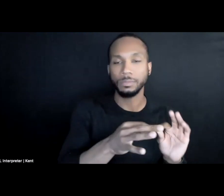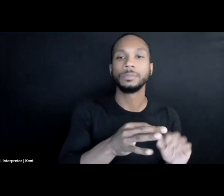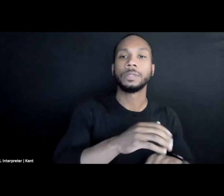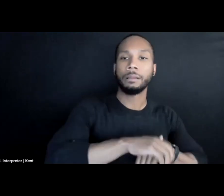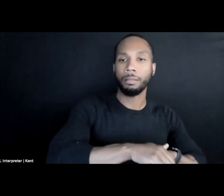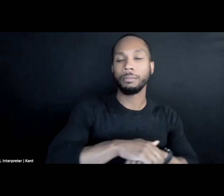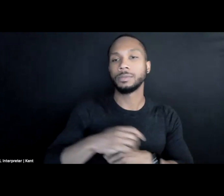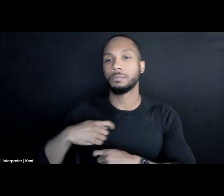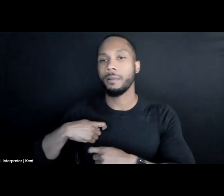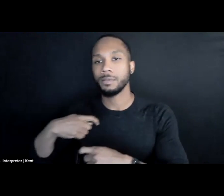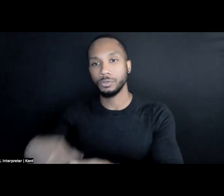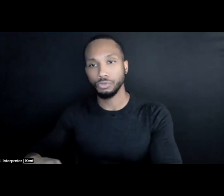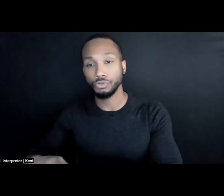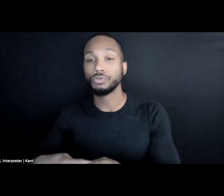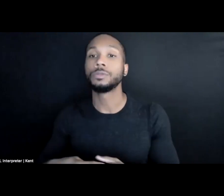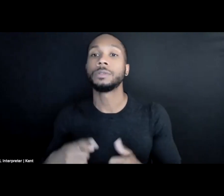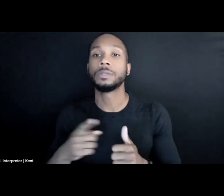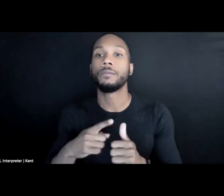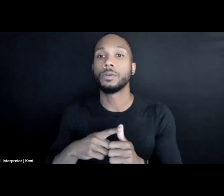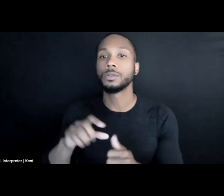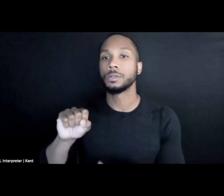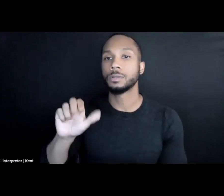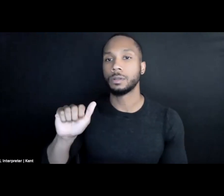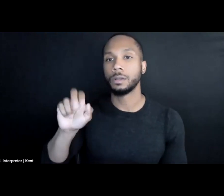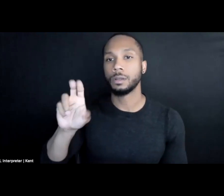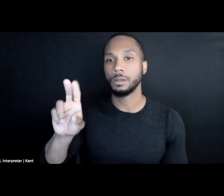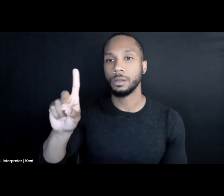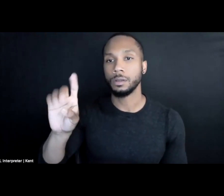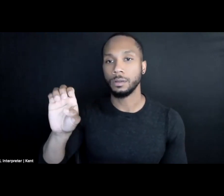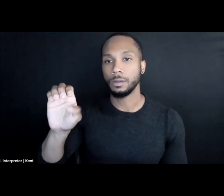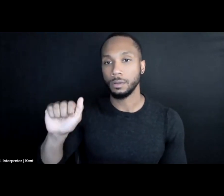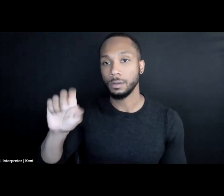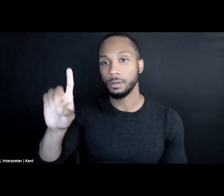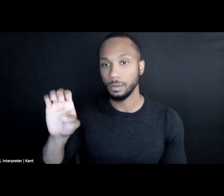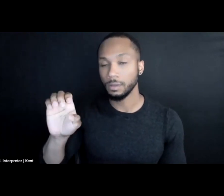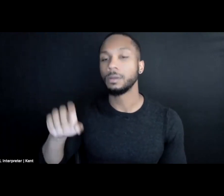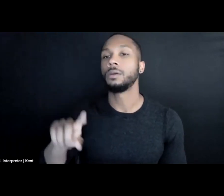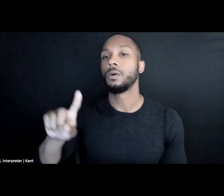The first is called Saudade I o El Viaje